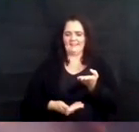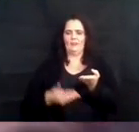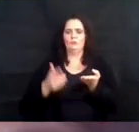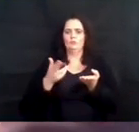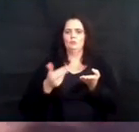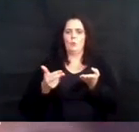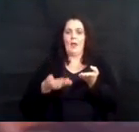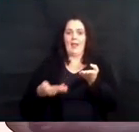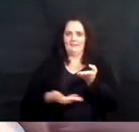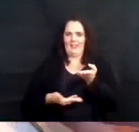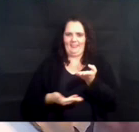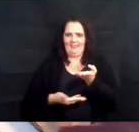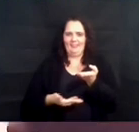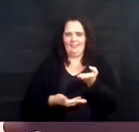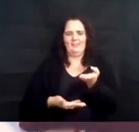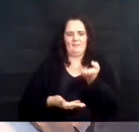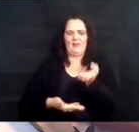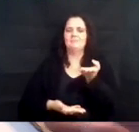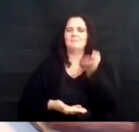You can see in this case all that I've done is place